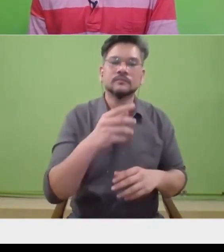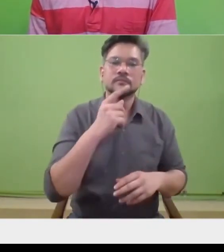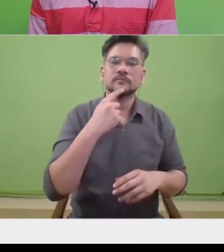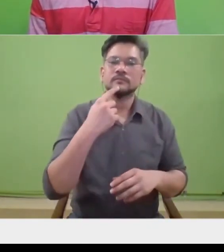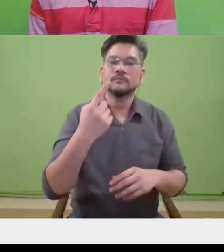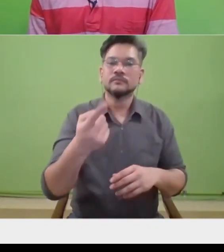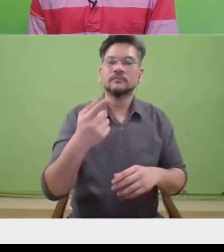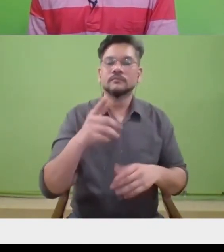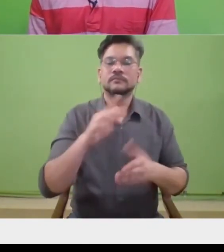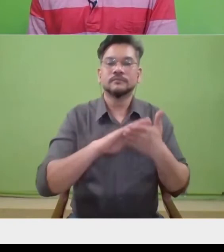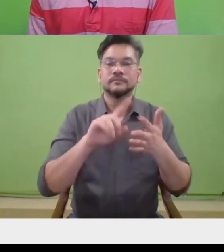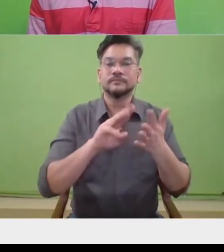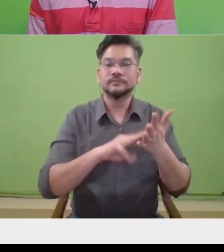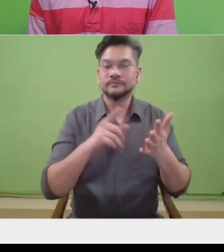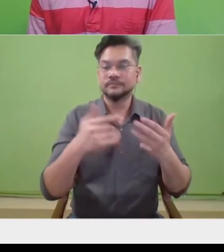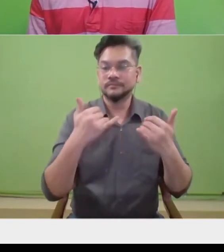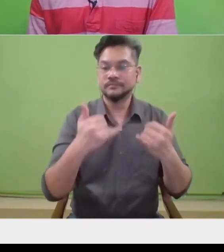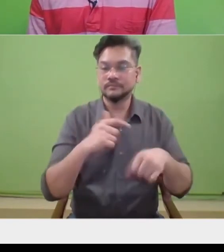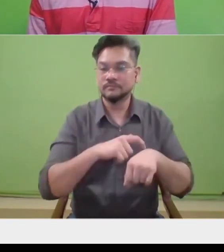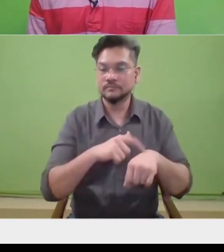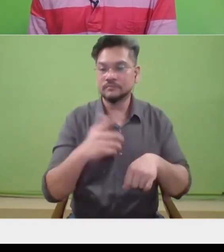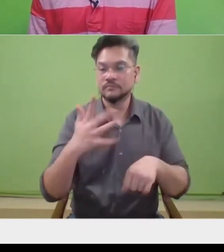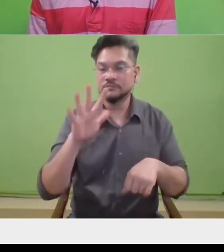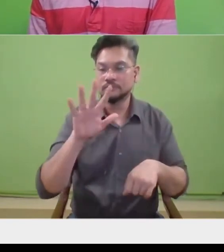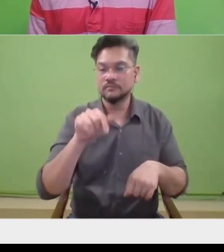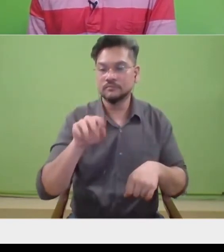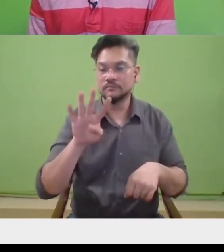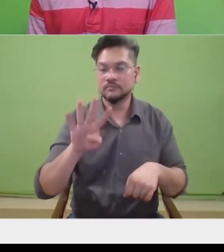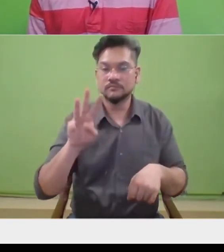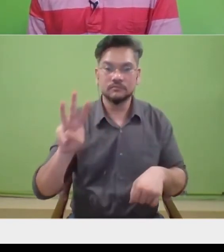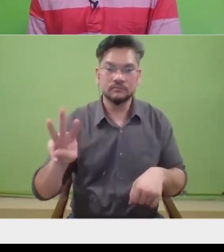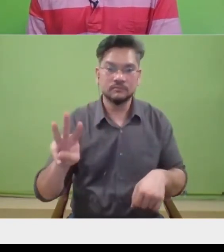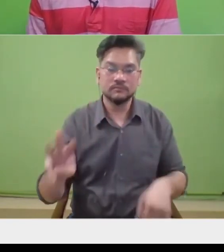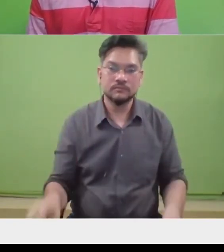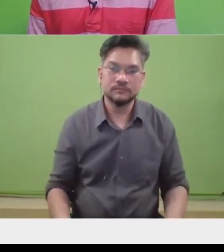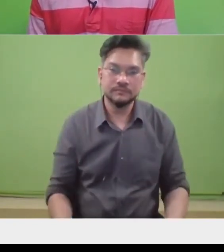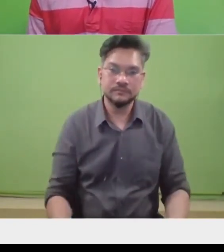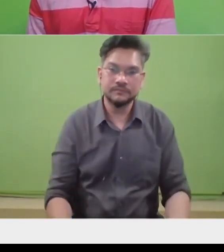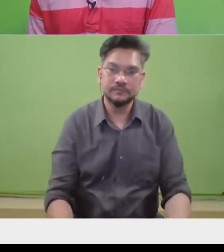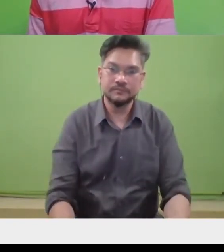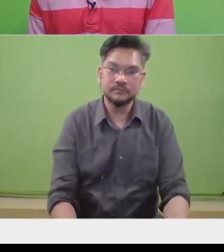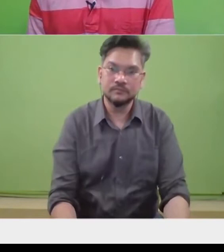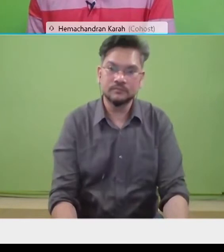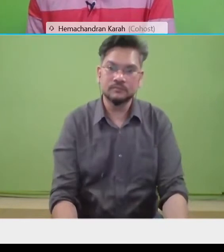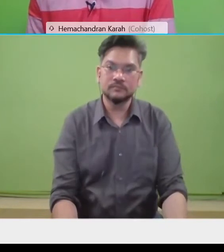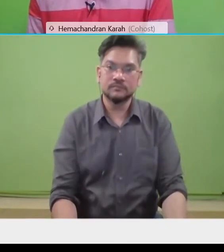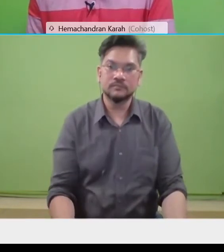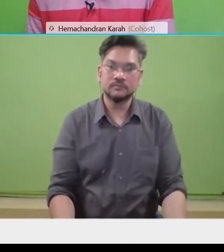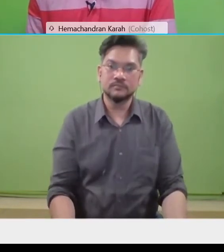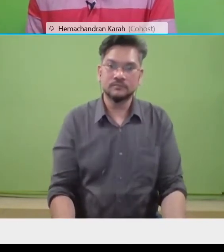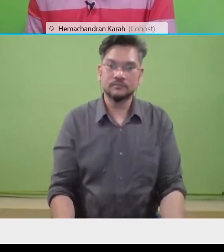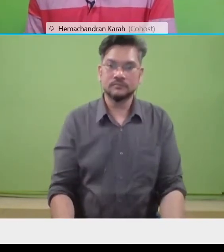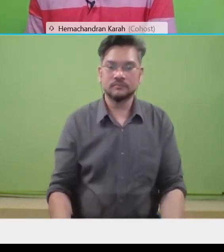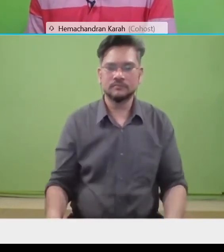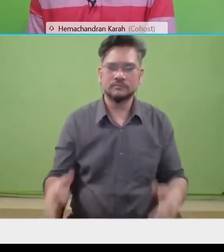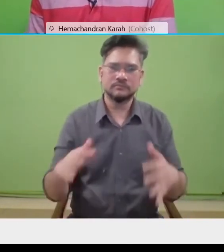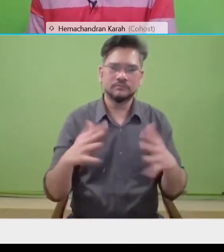you it is five forty three and I think we another five ten minutes okay yeah maximum